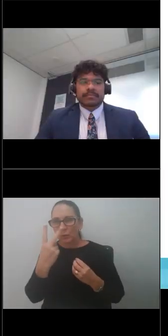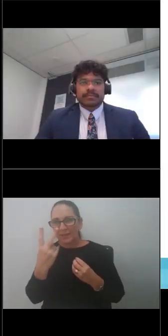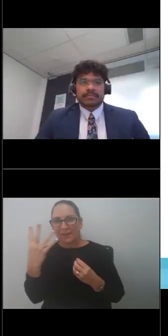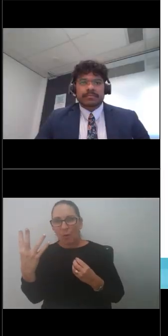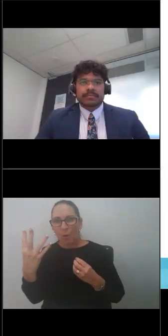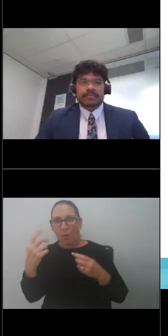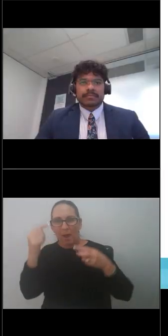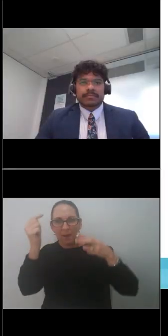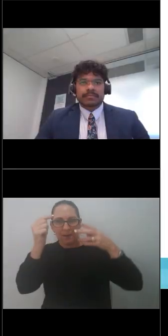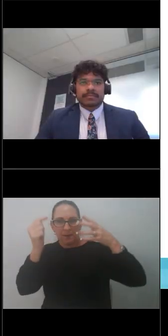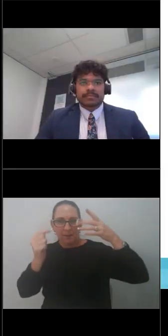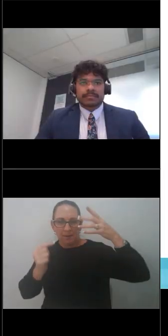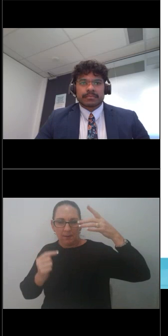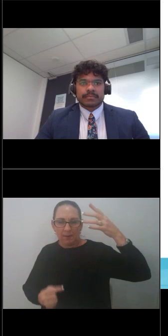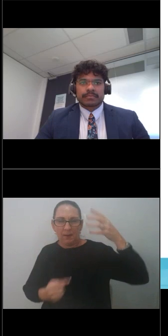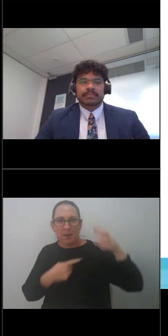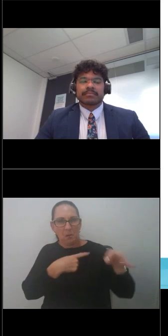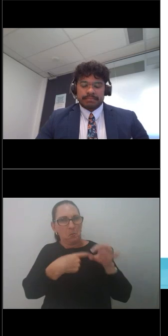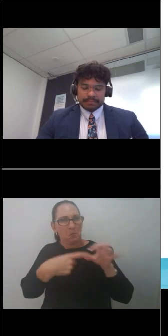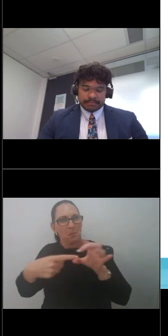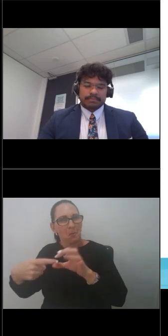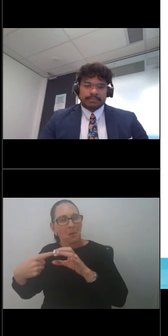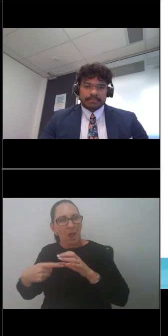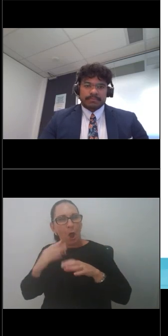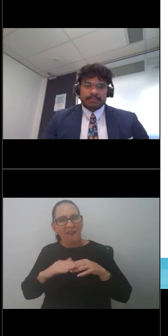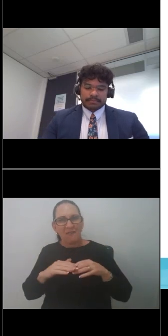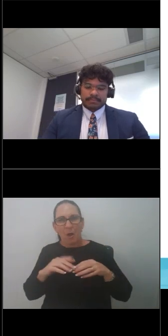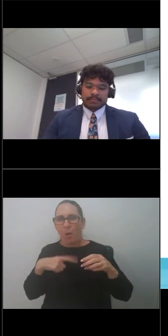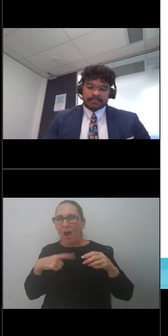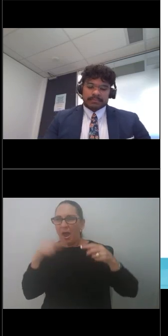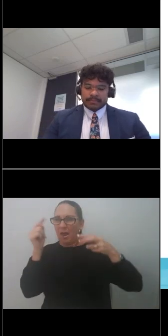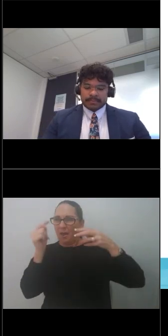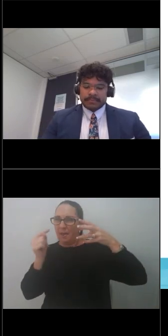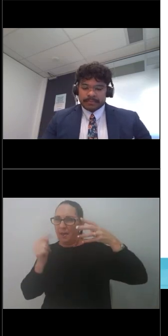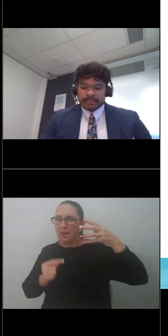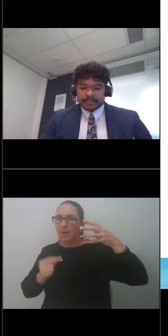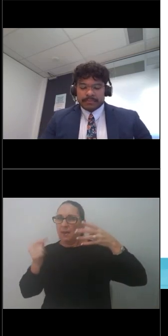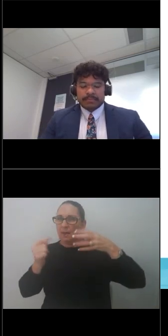it was coming through a lot consistently through the feedback some of the themes and so what we